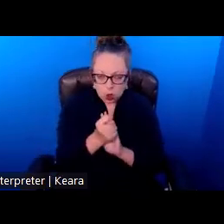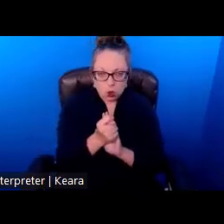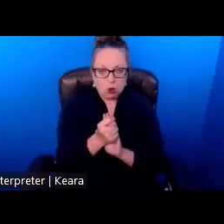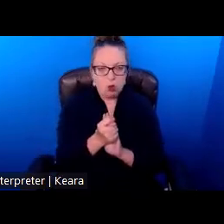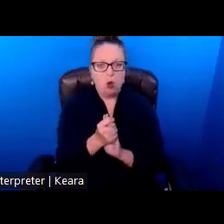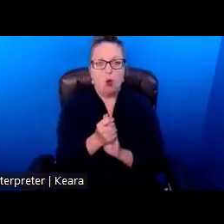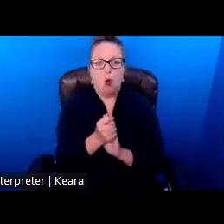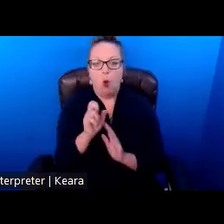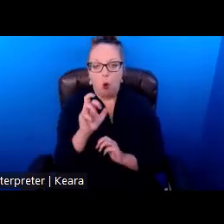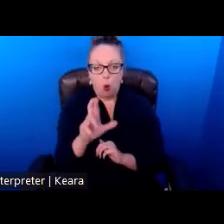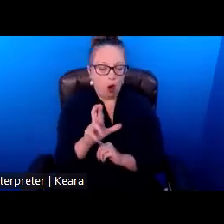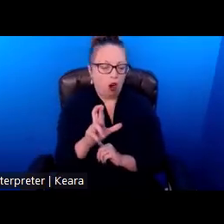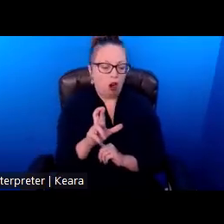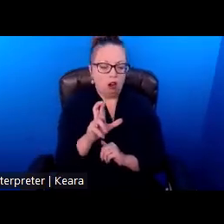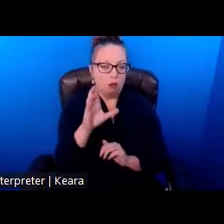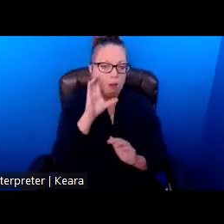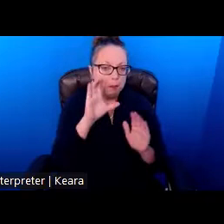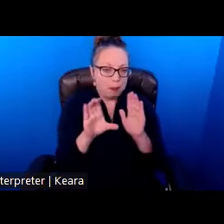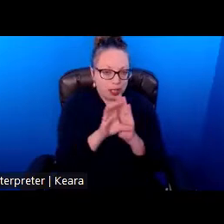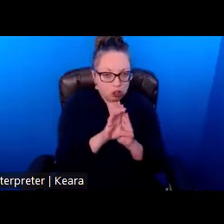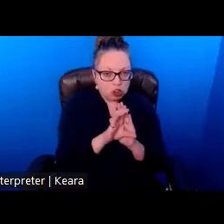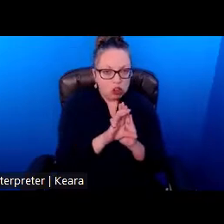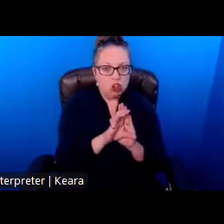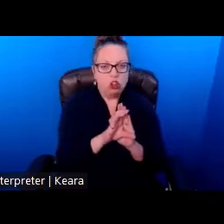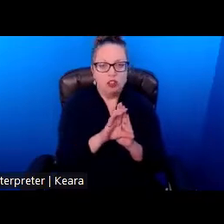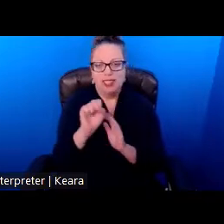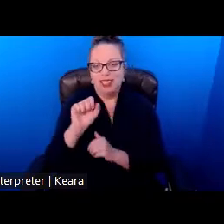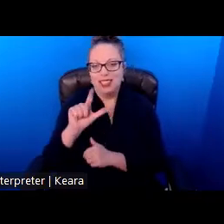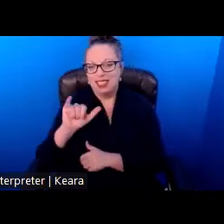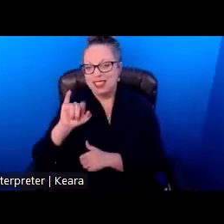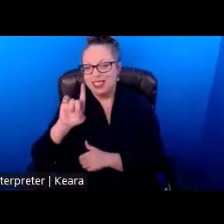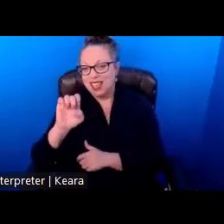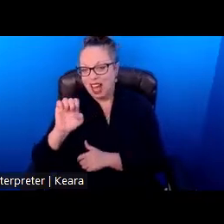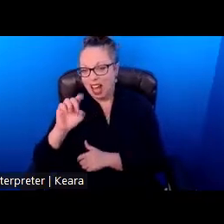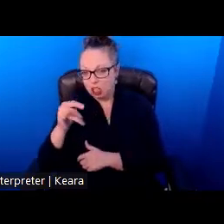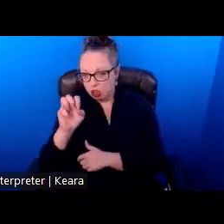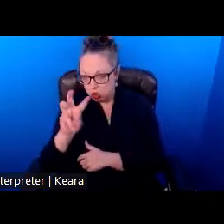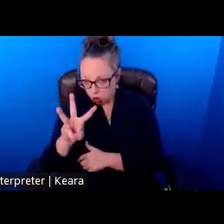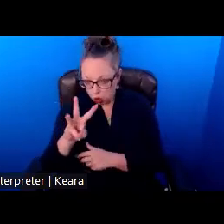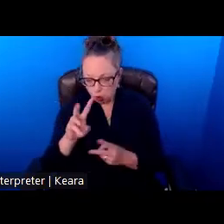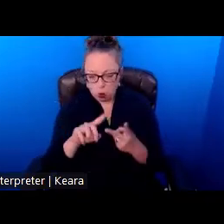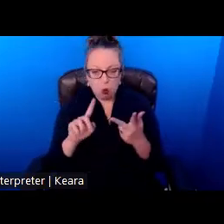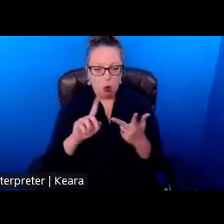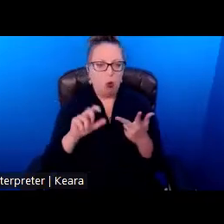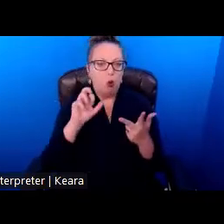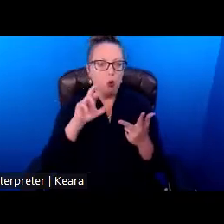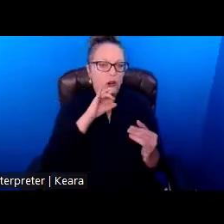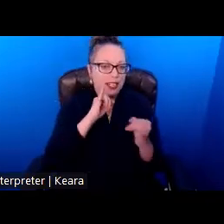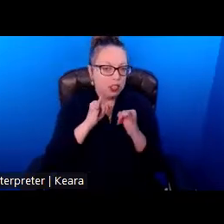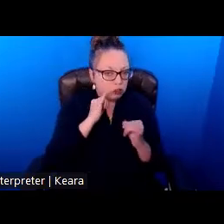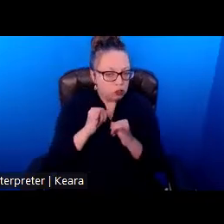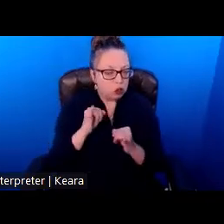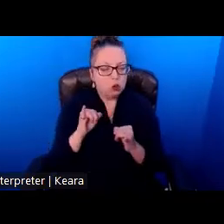interviews with the artist, or other commentary which provides interpretation of the work.